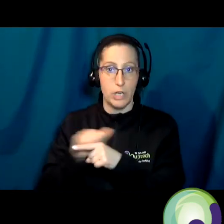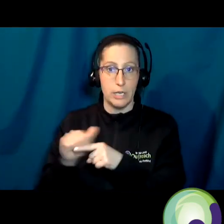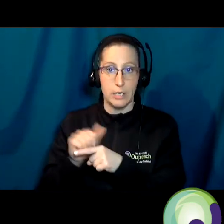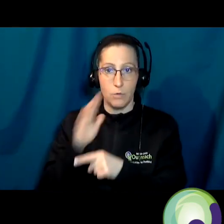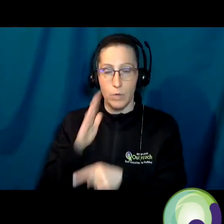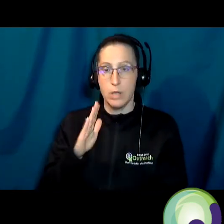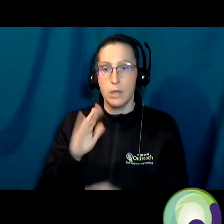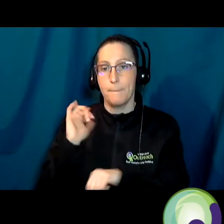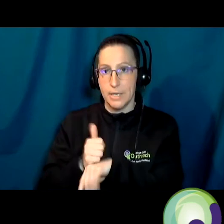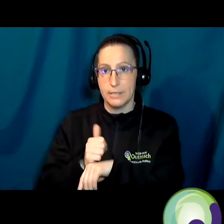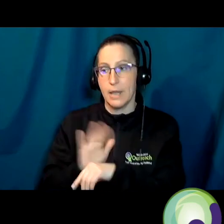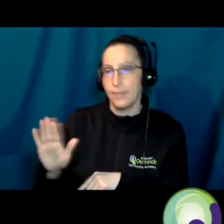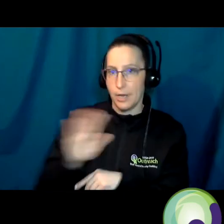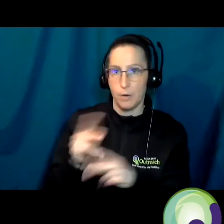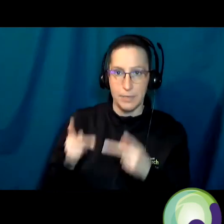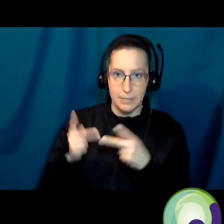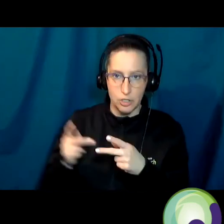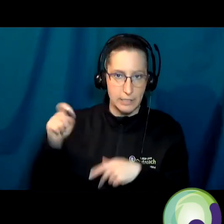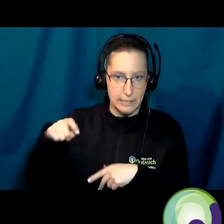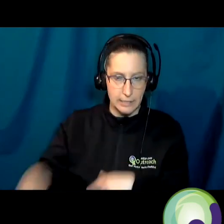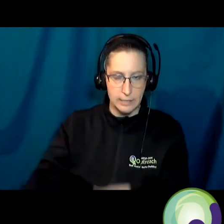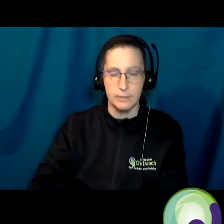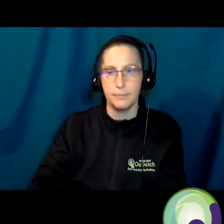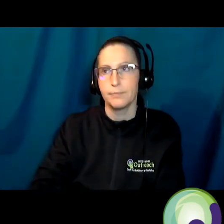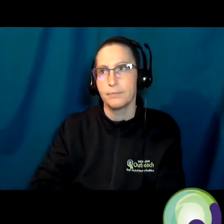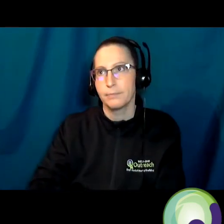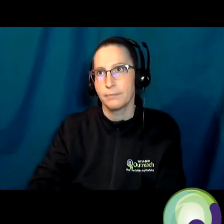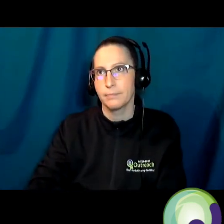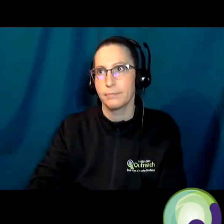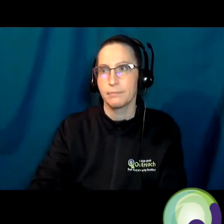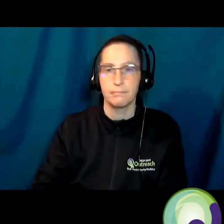what the positions needs are, whether it's electrical, or